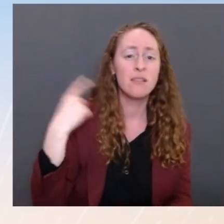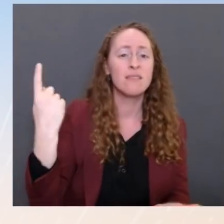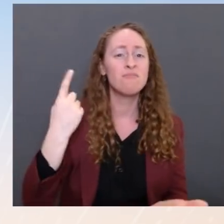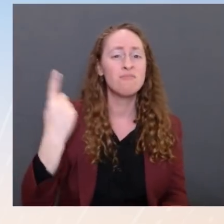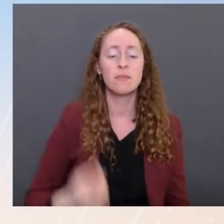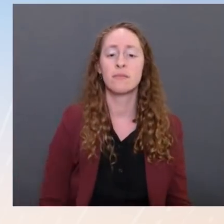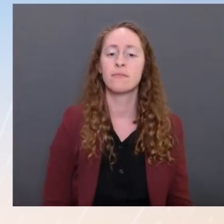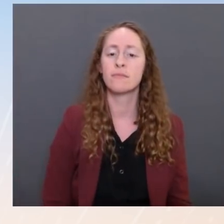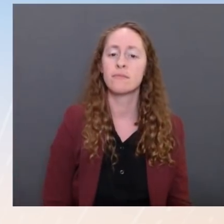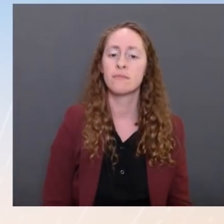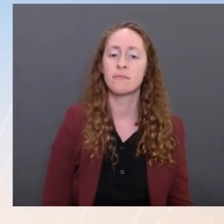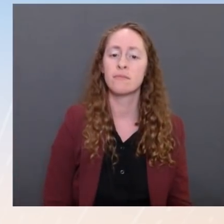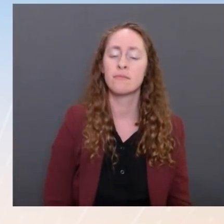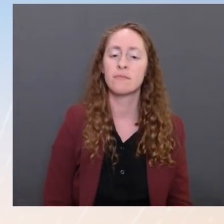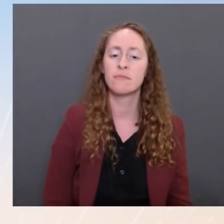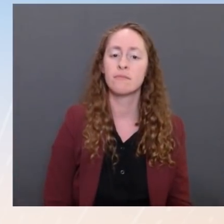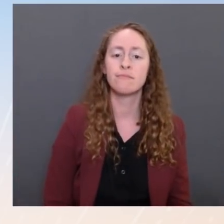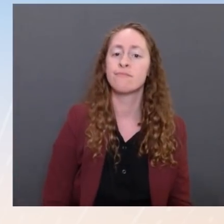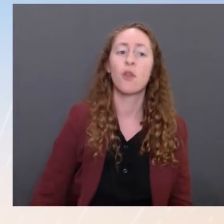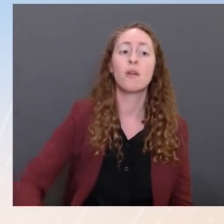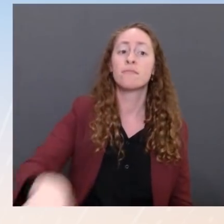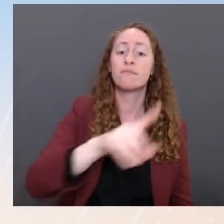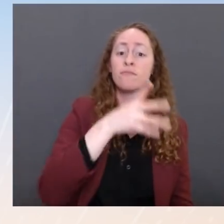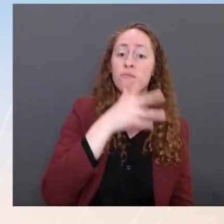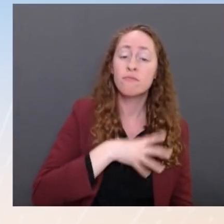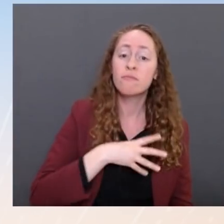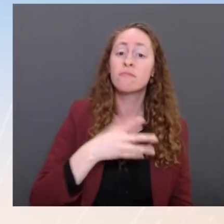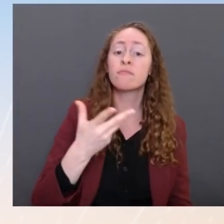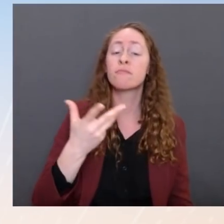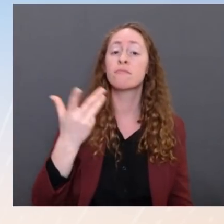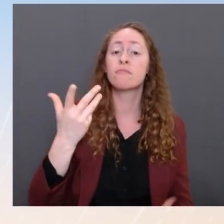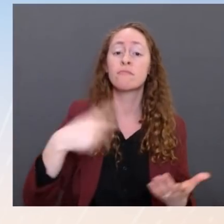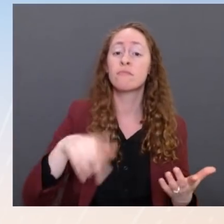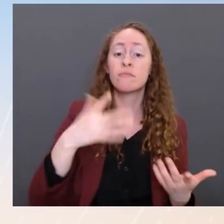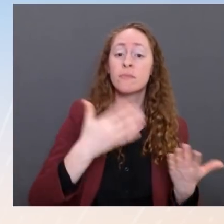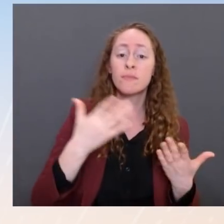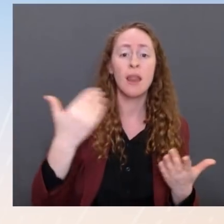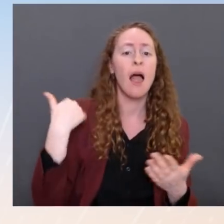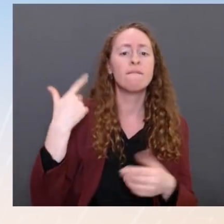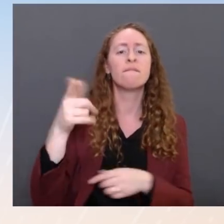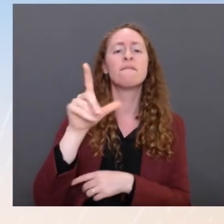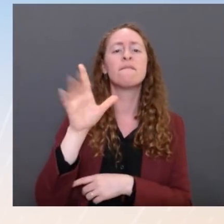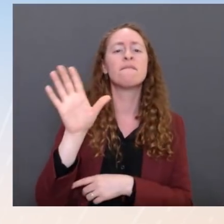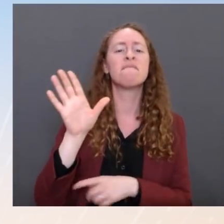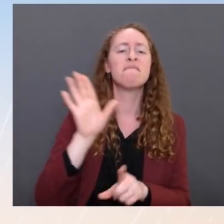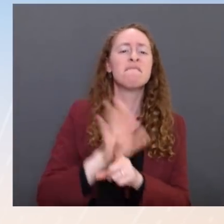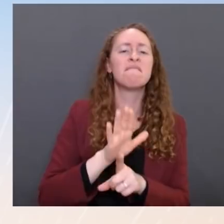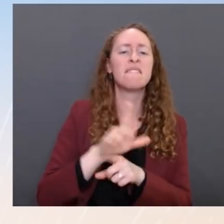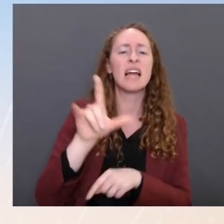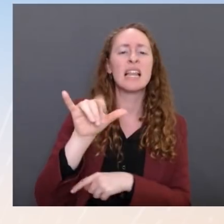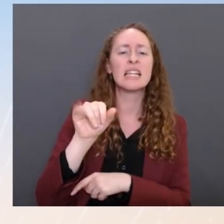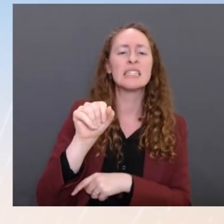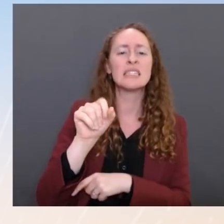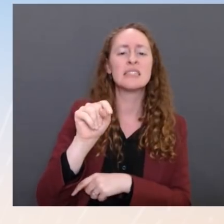since nearly the plant shut down in February. Why -- why did it take so long to announce the steps you announced today? Ms. Psaki: Well, again, some of these steps